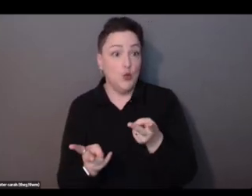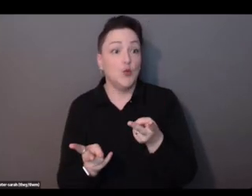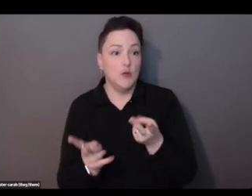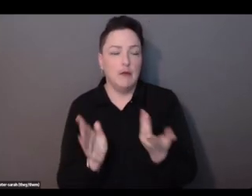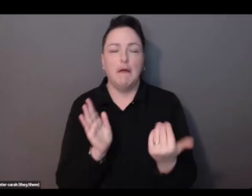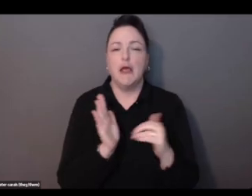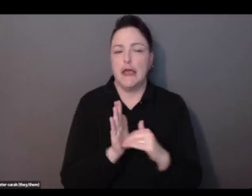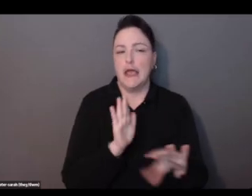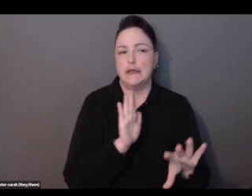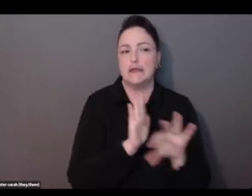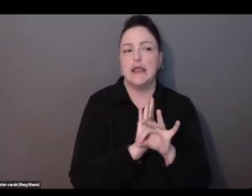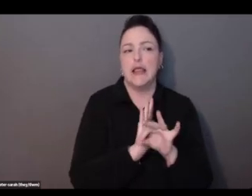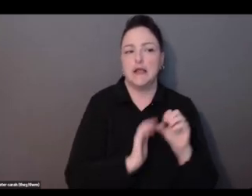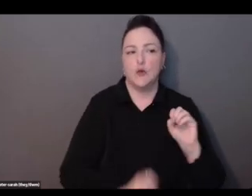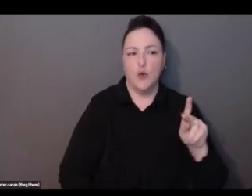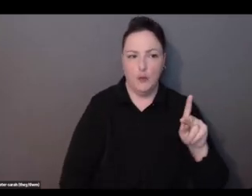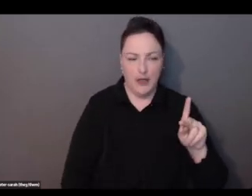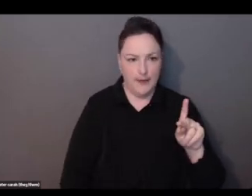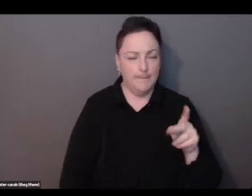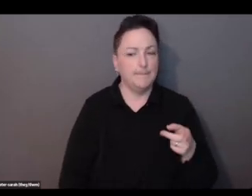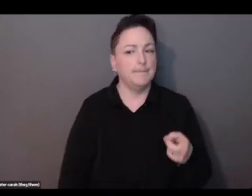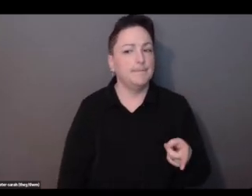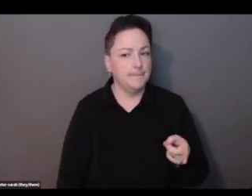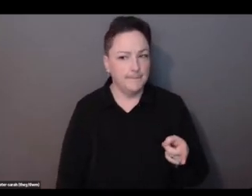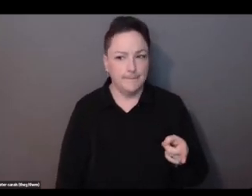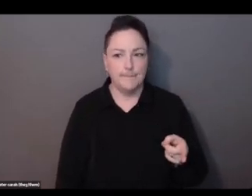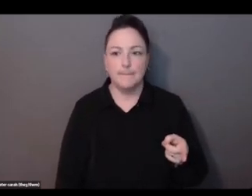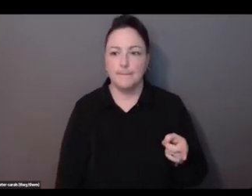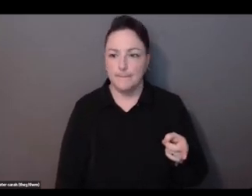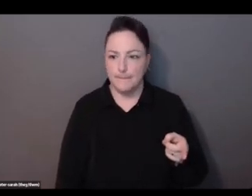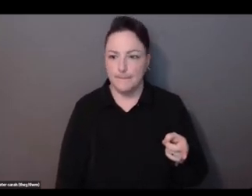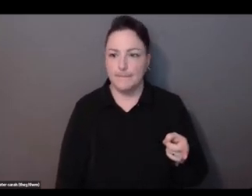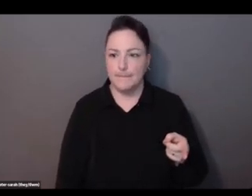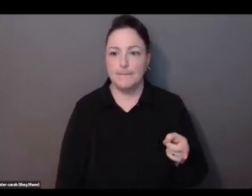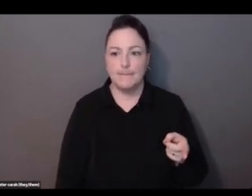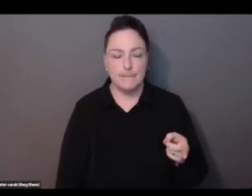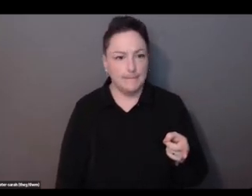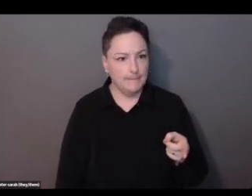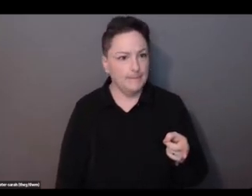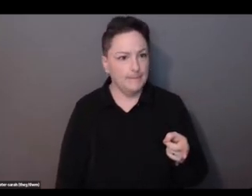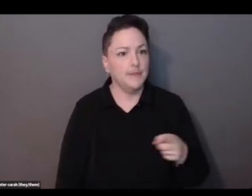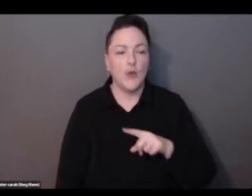Let's see, Oklahoma and only HCBS.